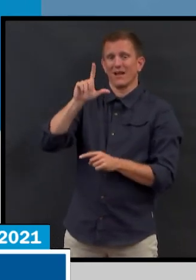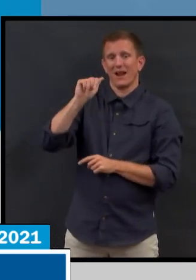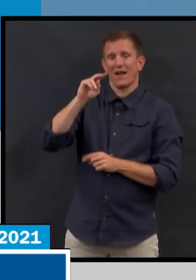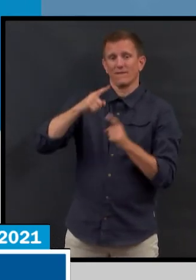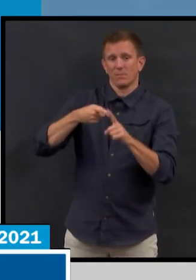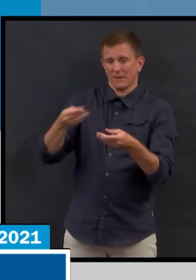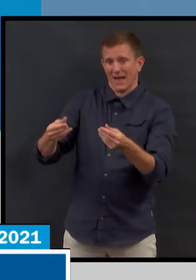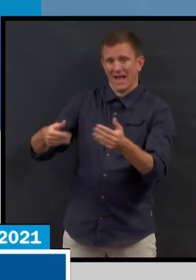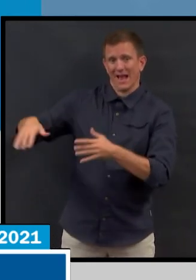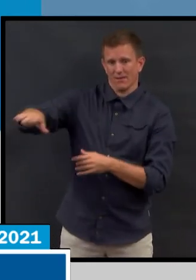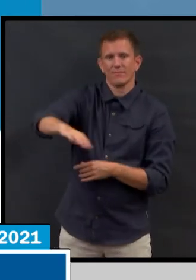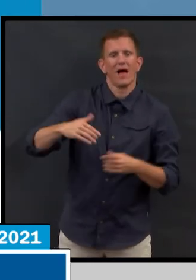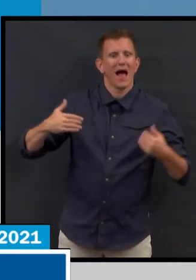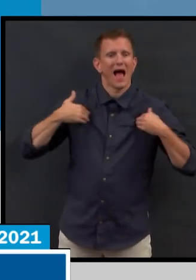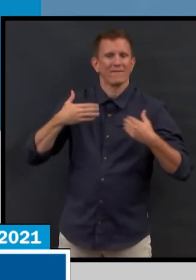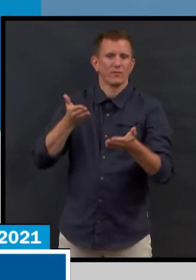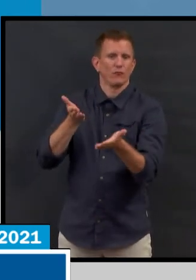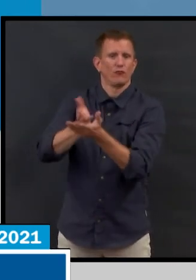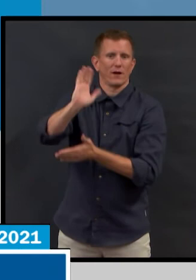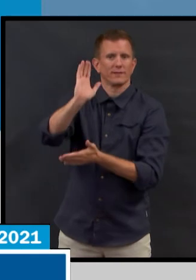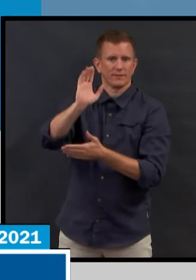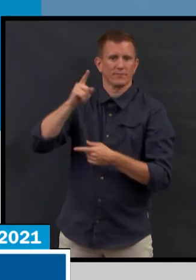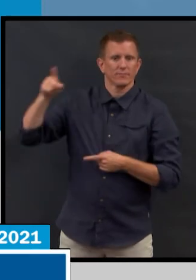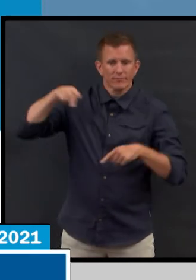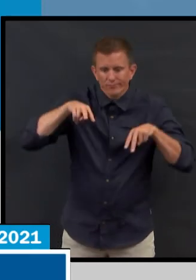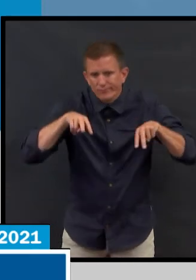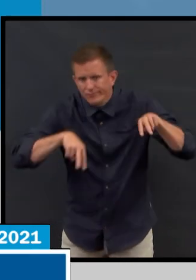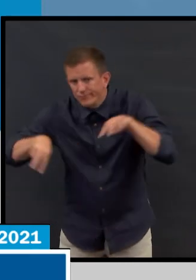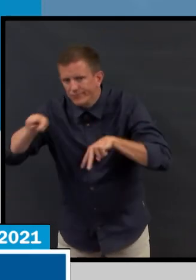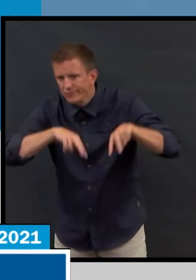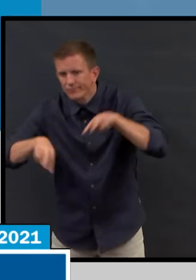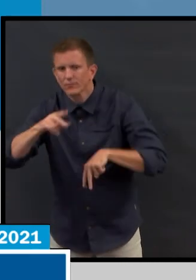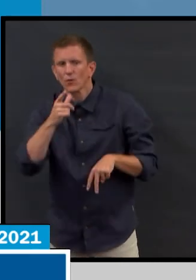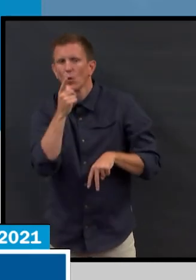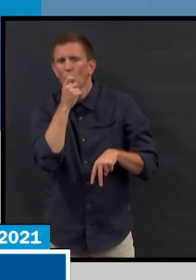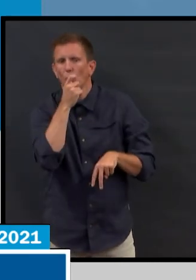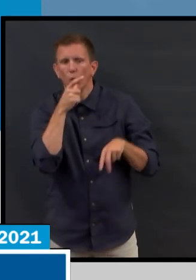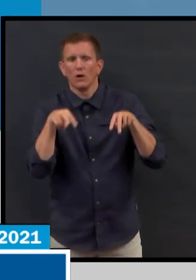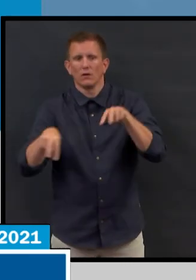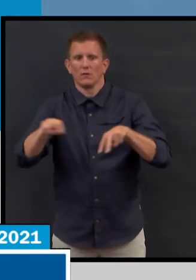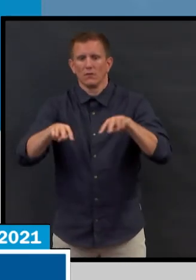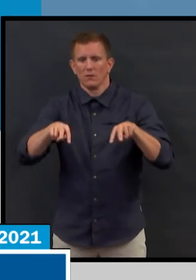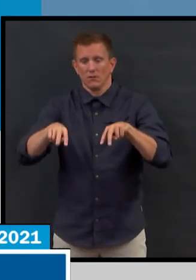did back away from it our lease release through the for the lawsuit the settlement was to back